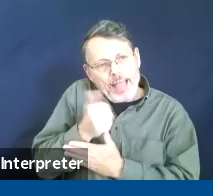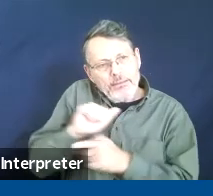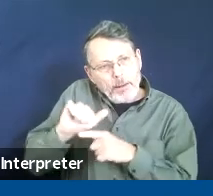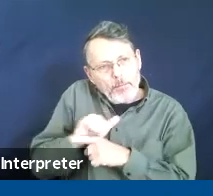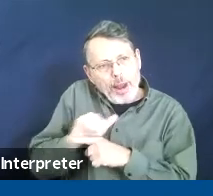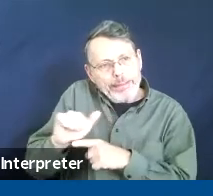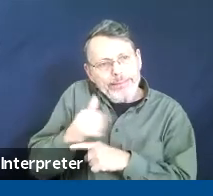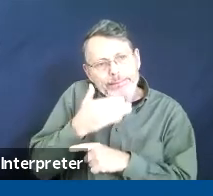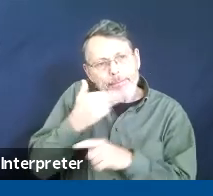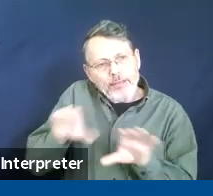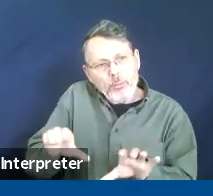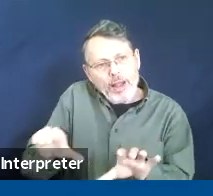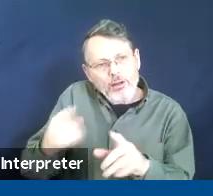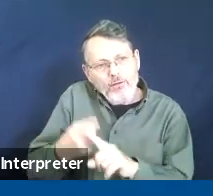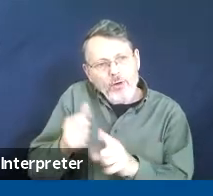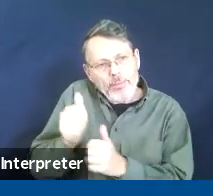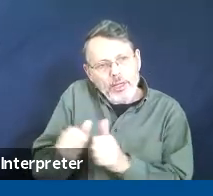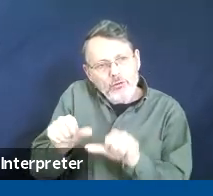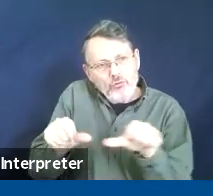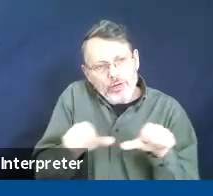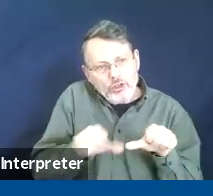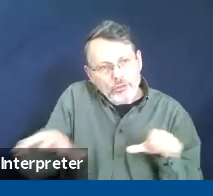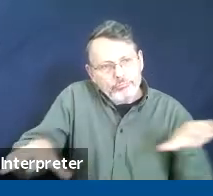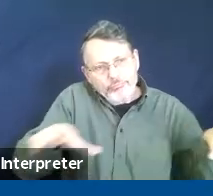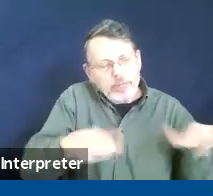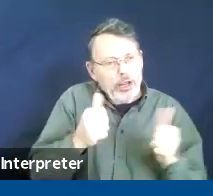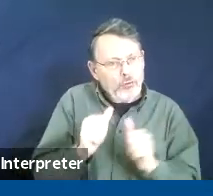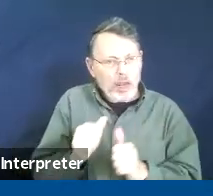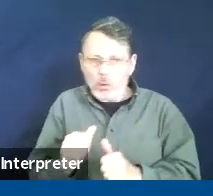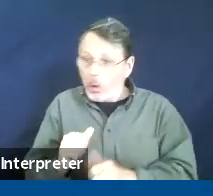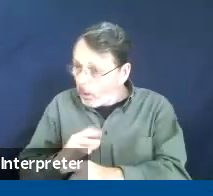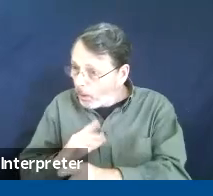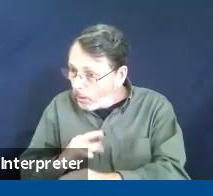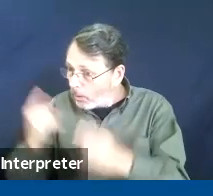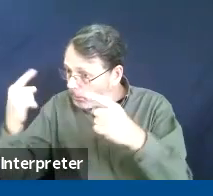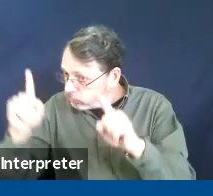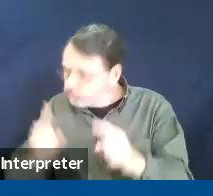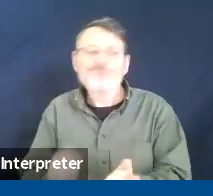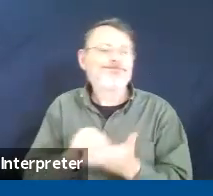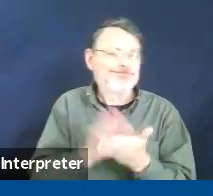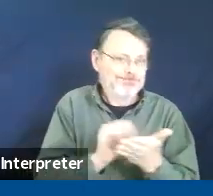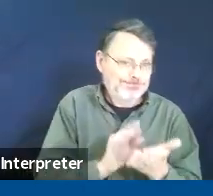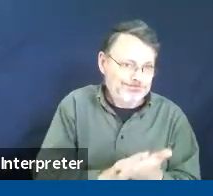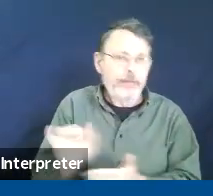to take into account things we think went really well like that strike team in Ohio,